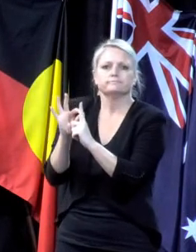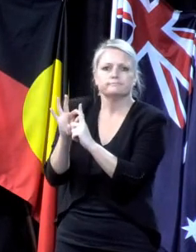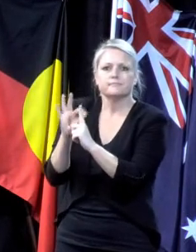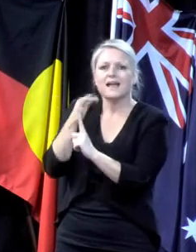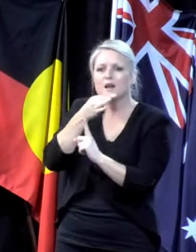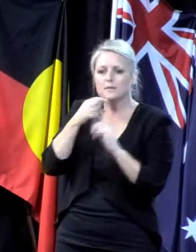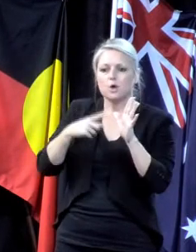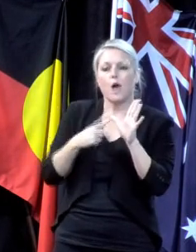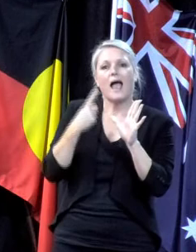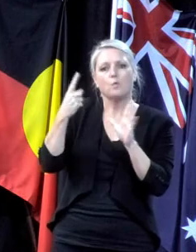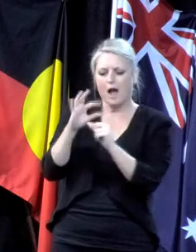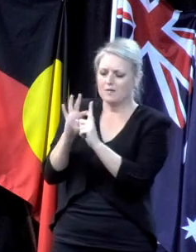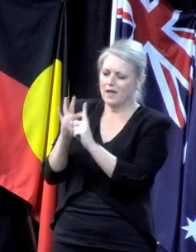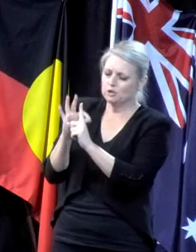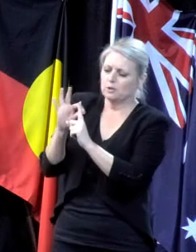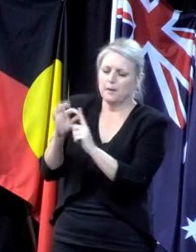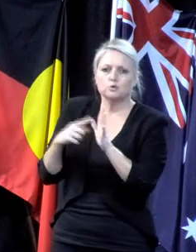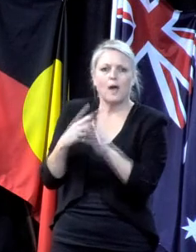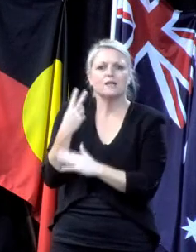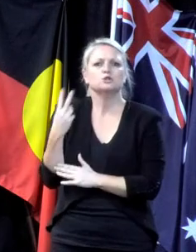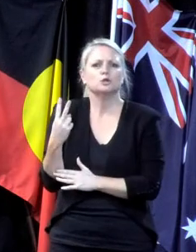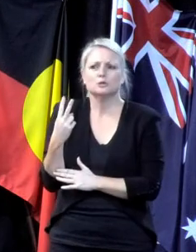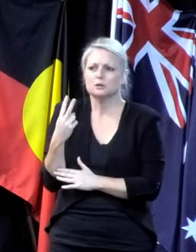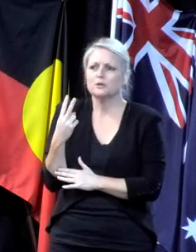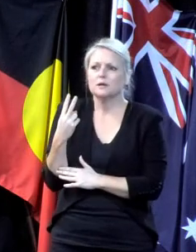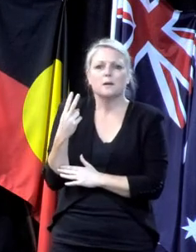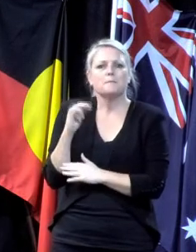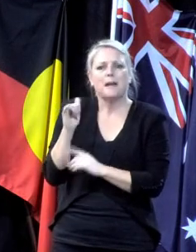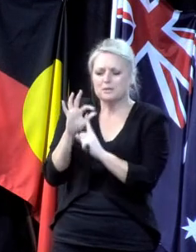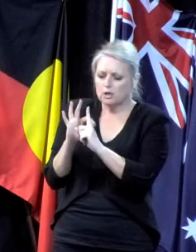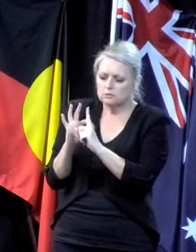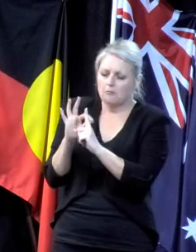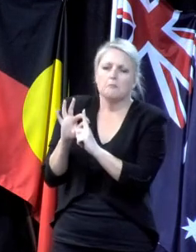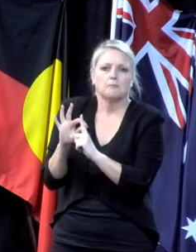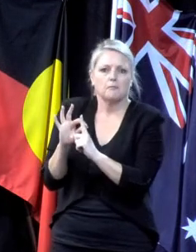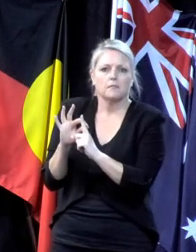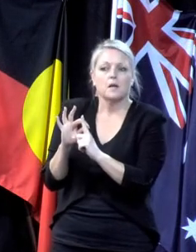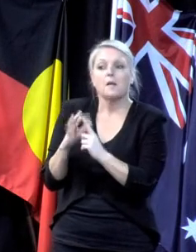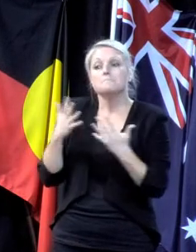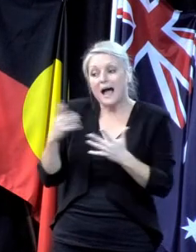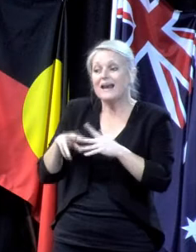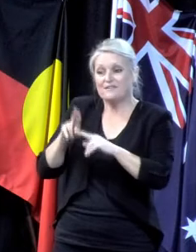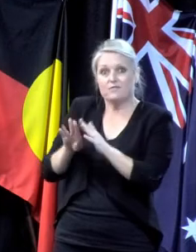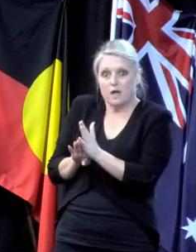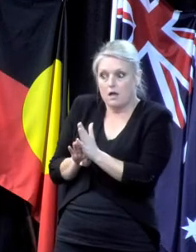It might be just a ladder placement, but as long as they’re improving so it’s always plus one.